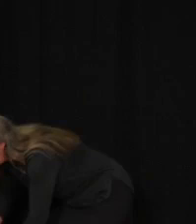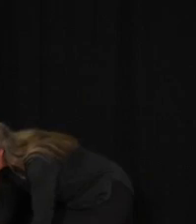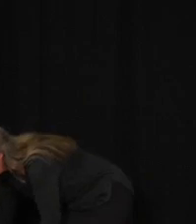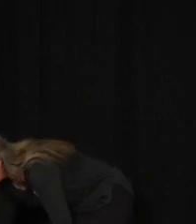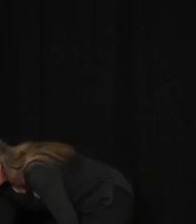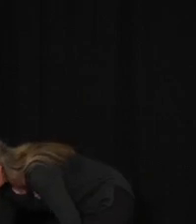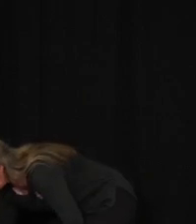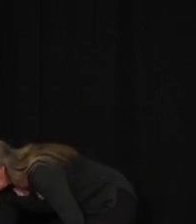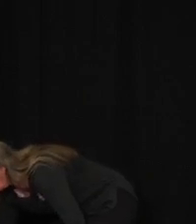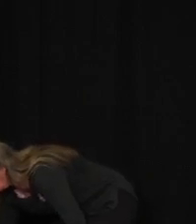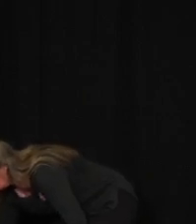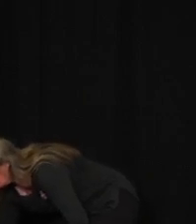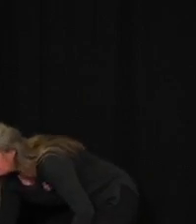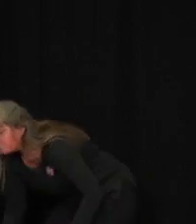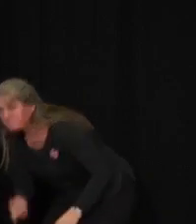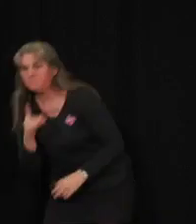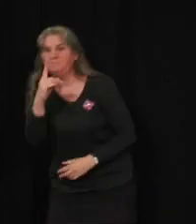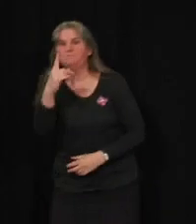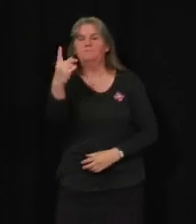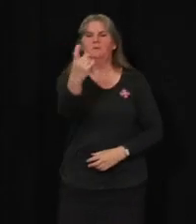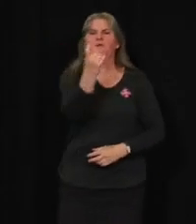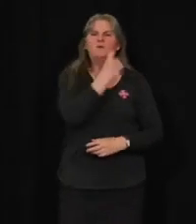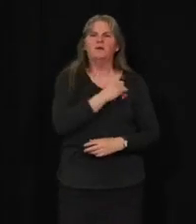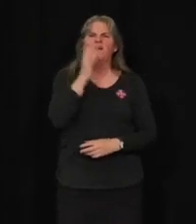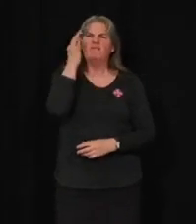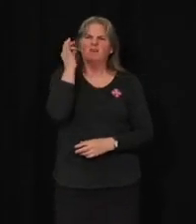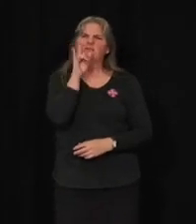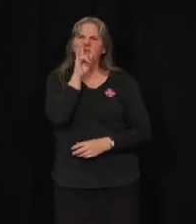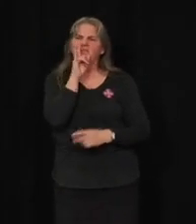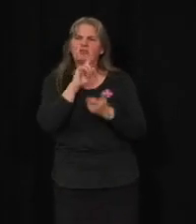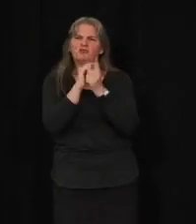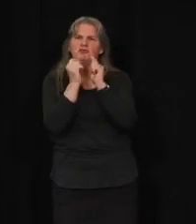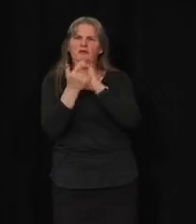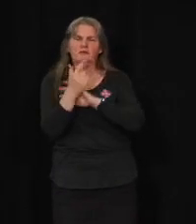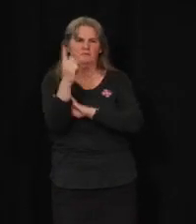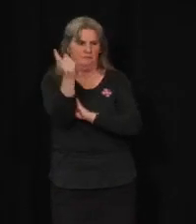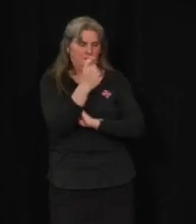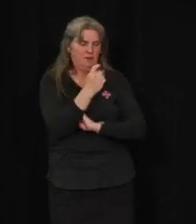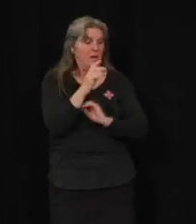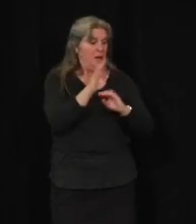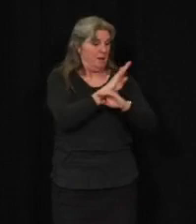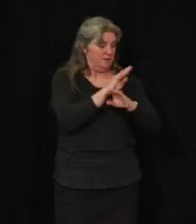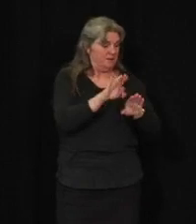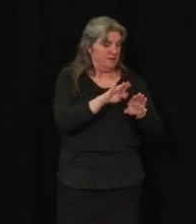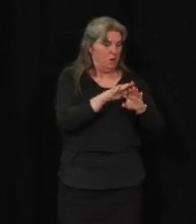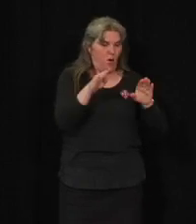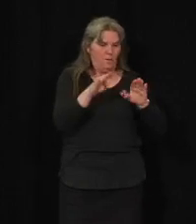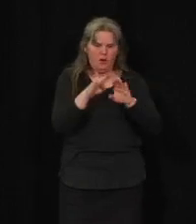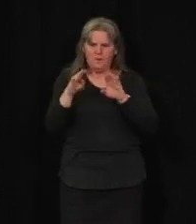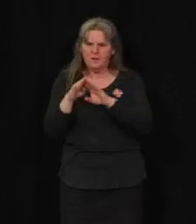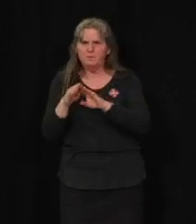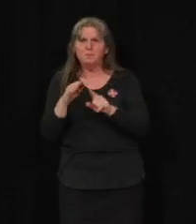The question is for Doctor Hanley. As businesses are reopening, how is it going to happen, for